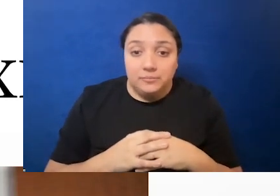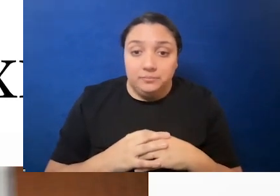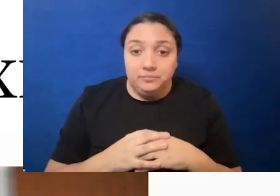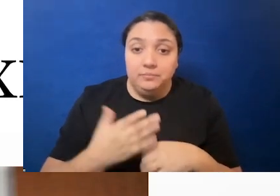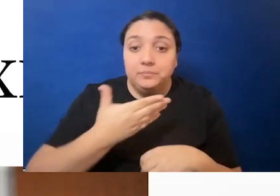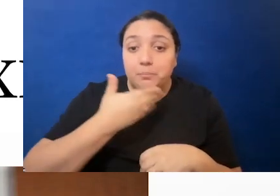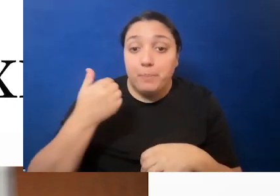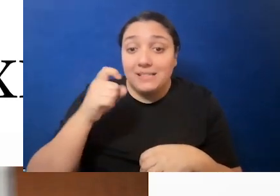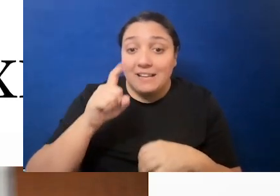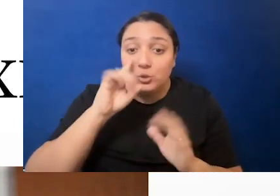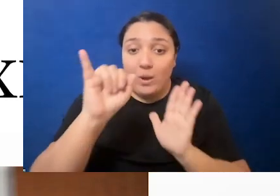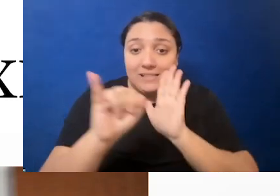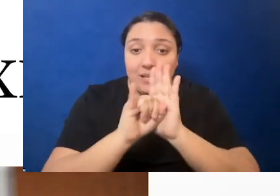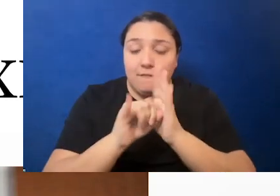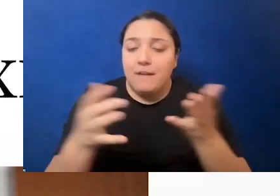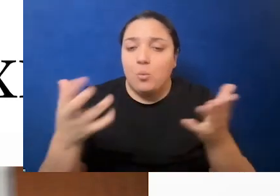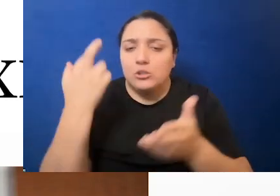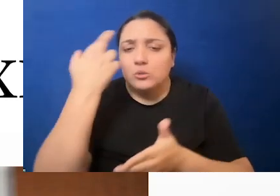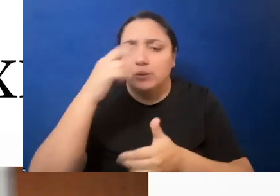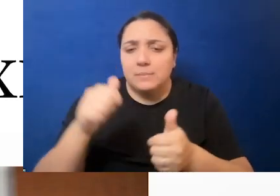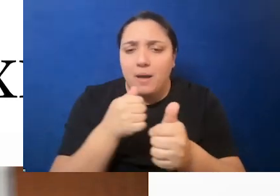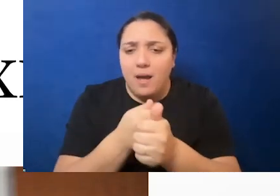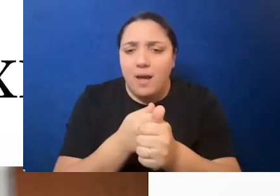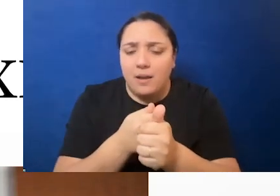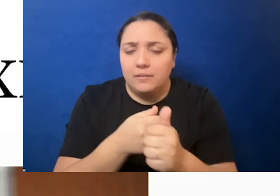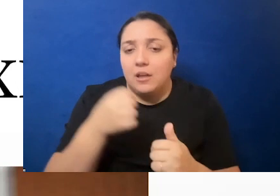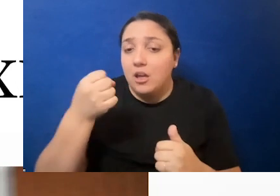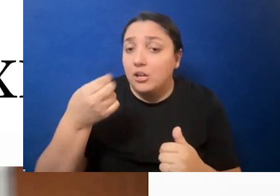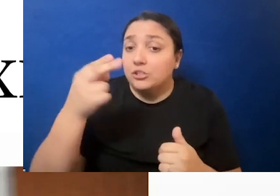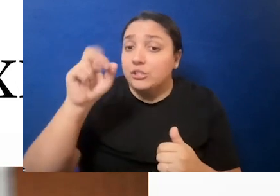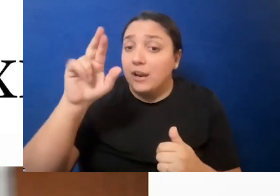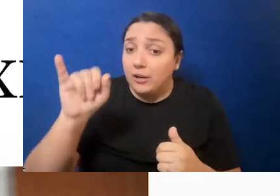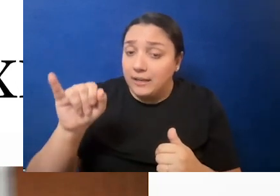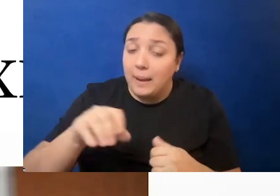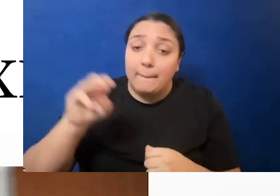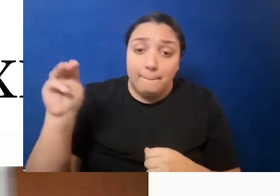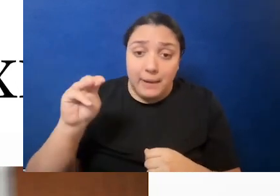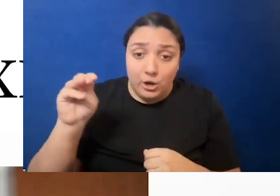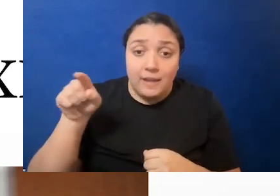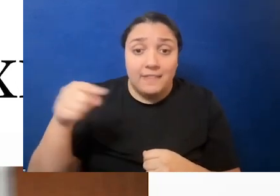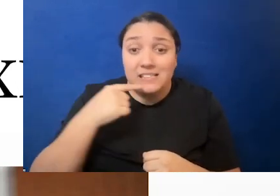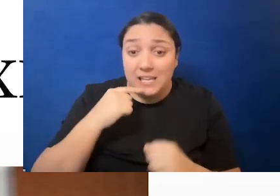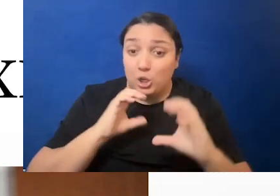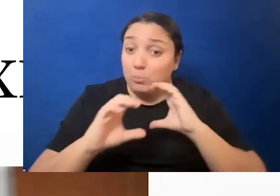TO TRY TO IDENTIFY THE SOURCE. COMMUNICATION IS SUPER, SUPER IMPORTANT.